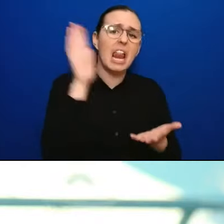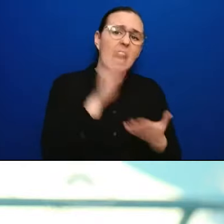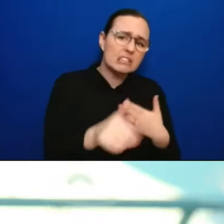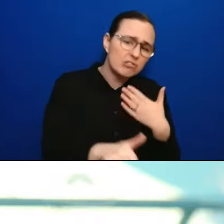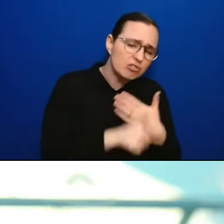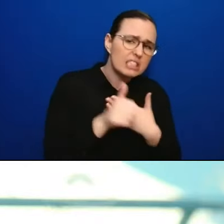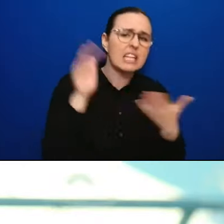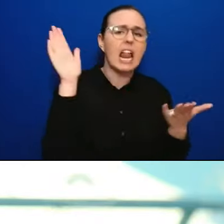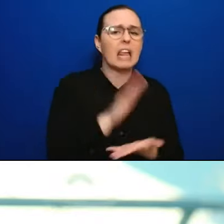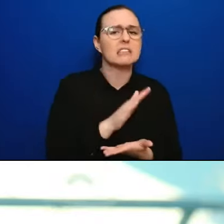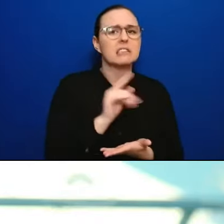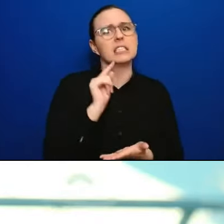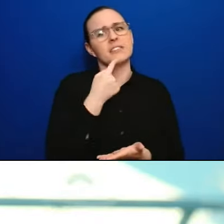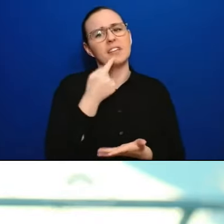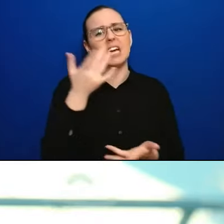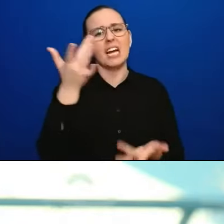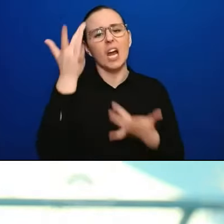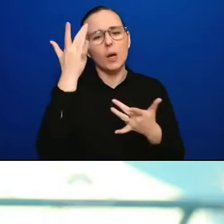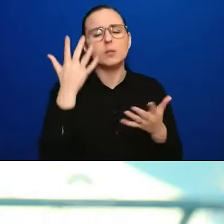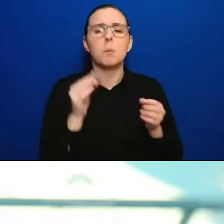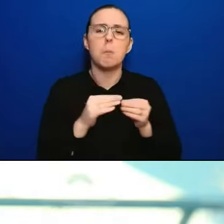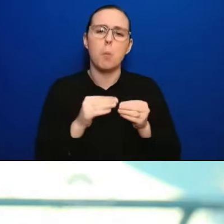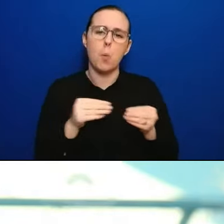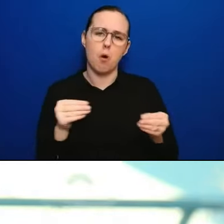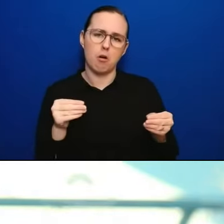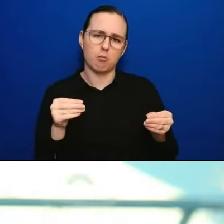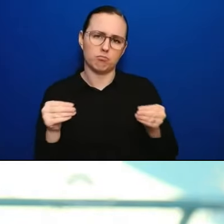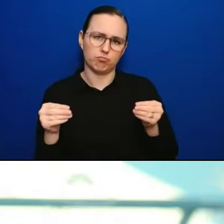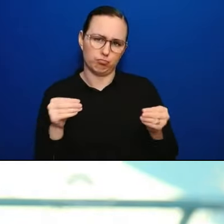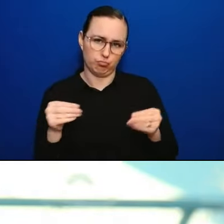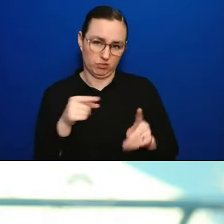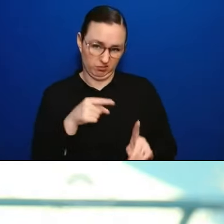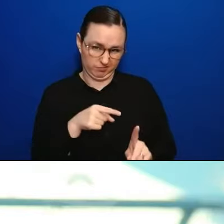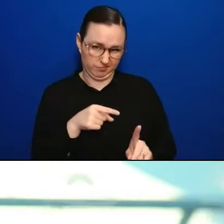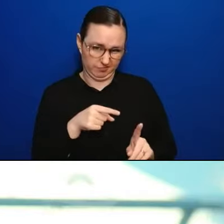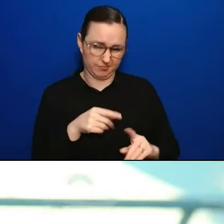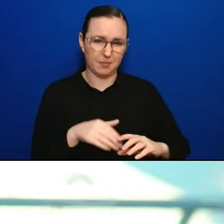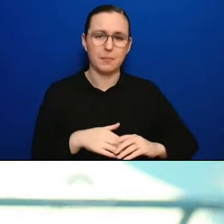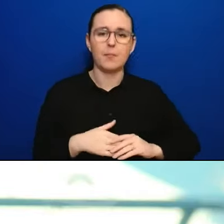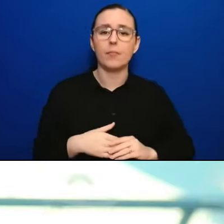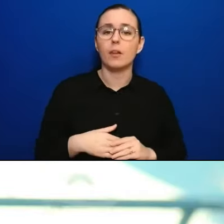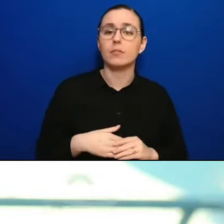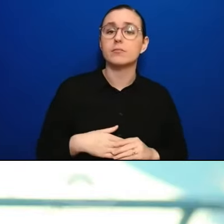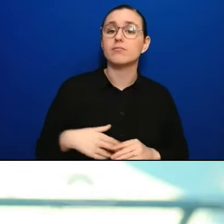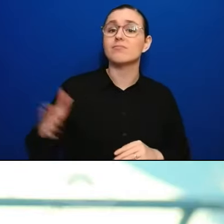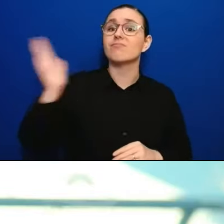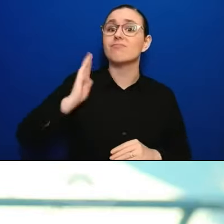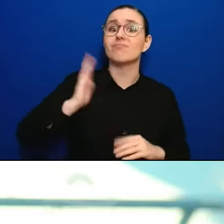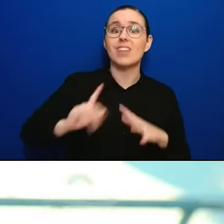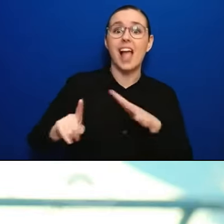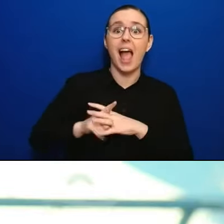Both workers, visitors, and residents in particular. And the measures that we're